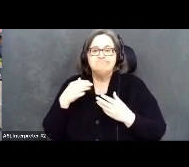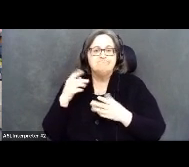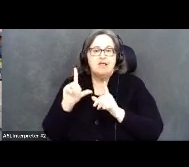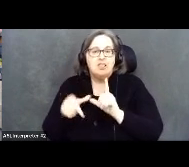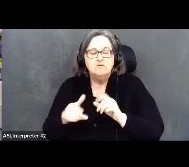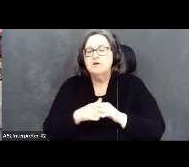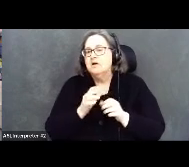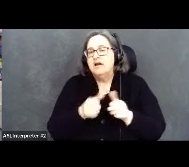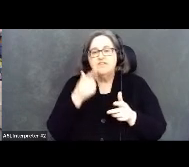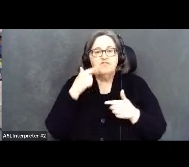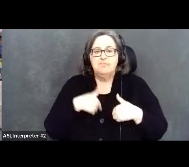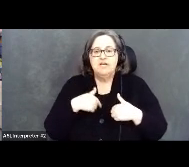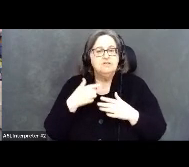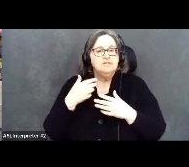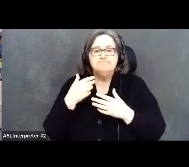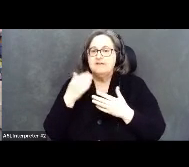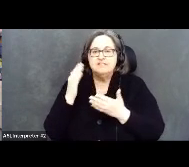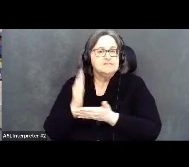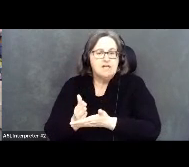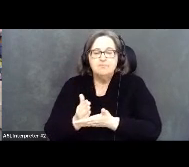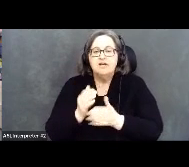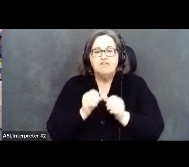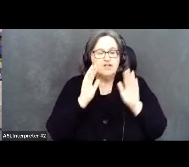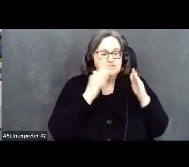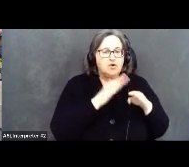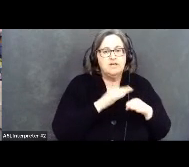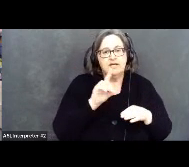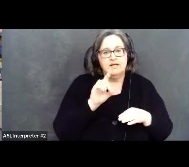Everything is focusing on Declan. There are pieces of Declan that I can't